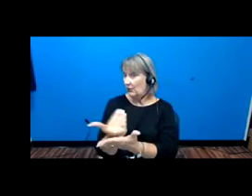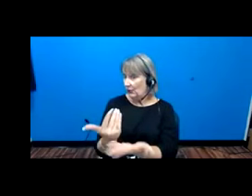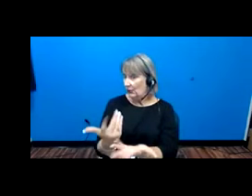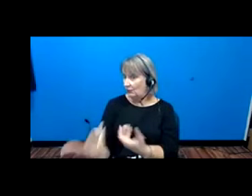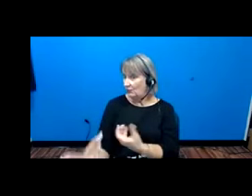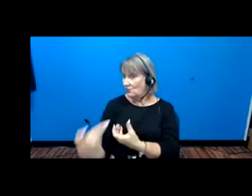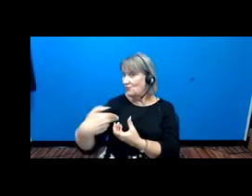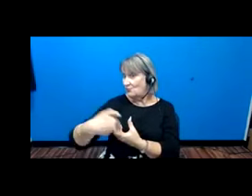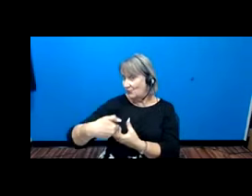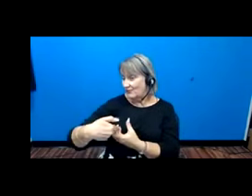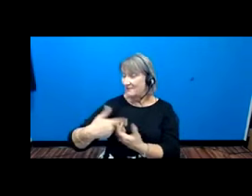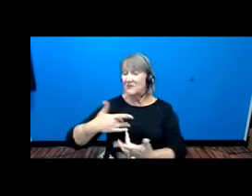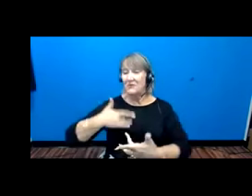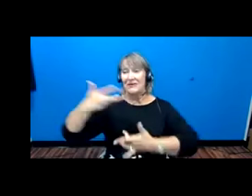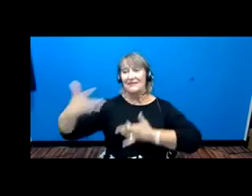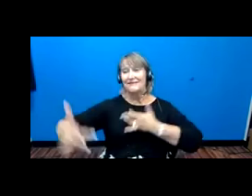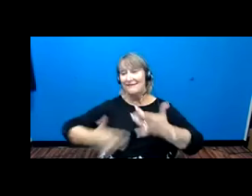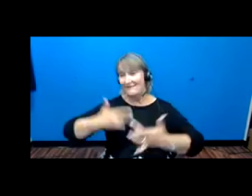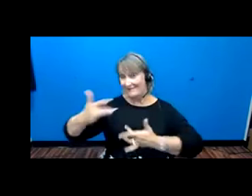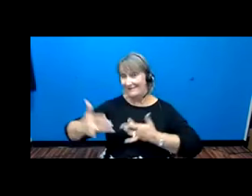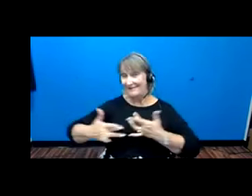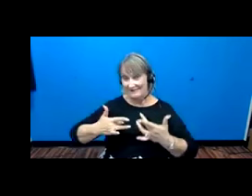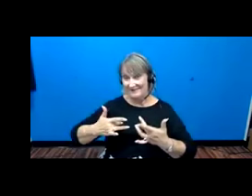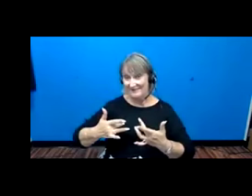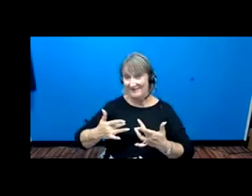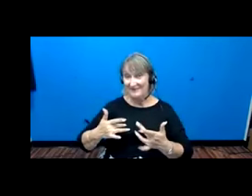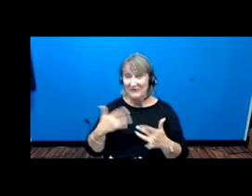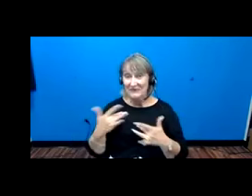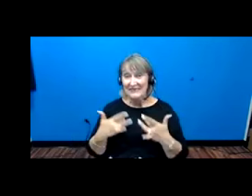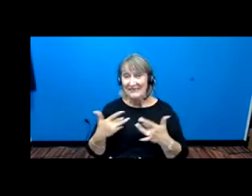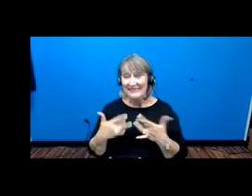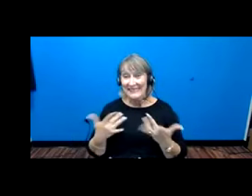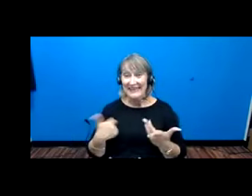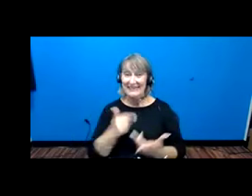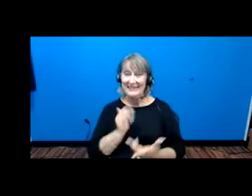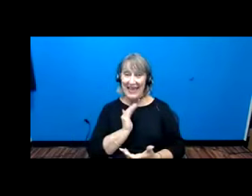We're excited about seeing the work that we have been doing